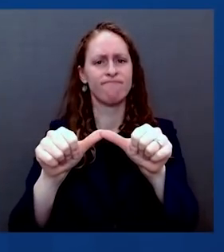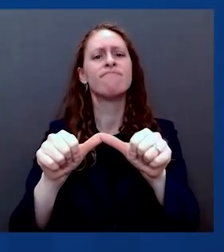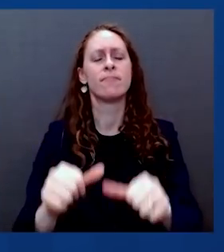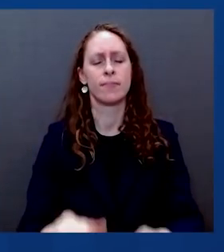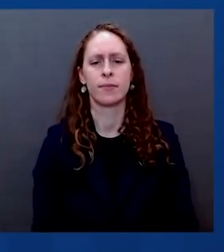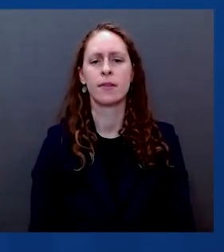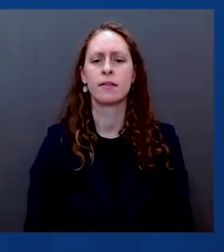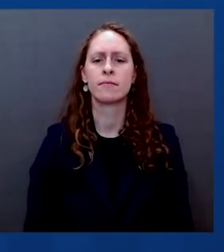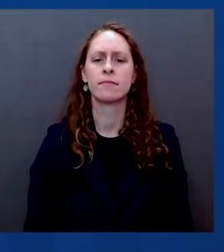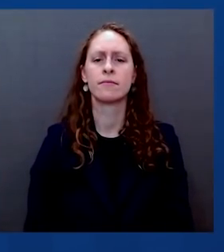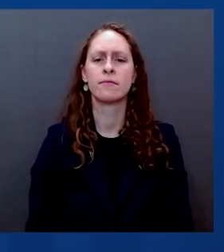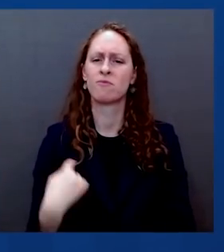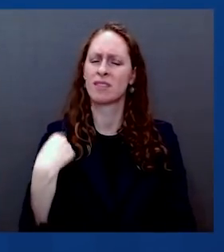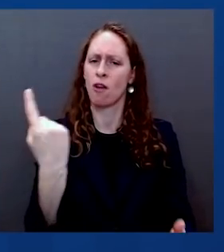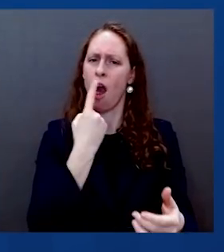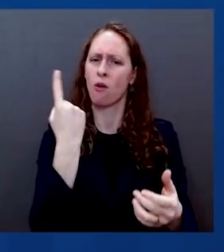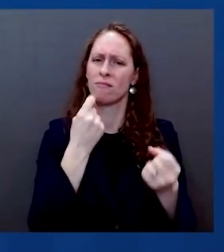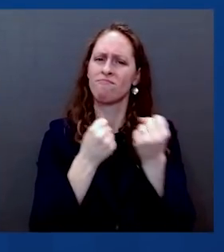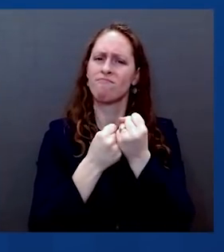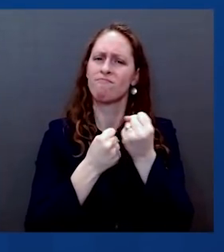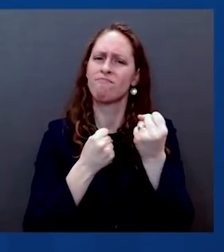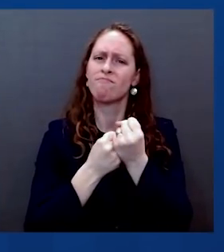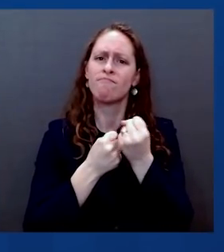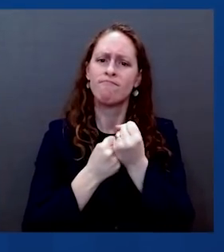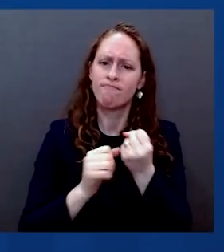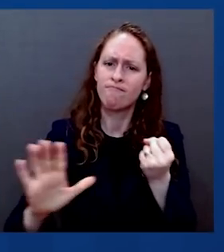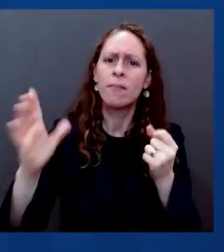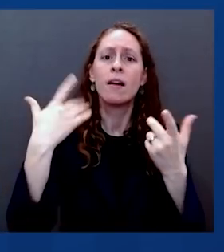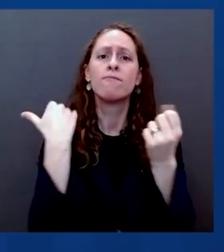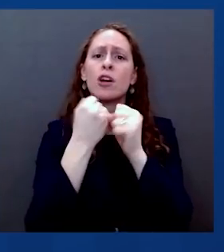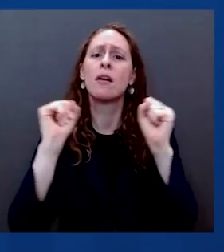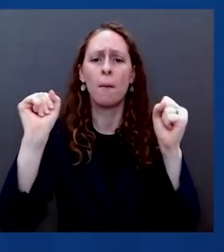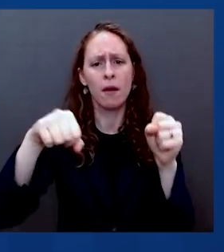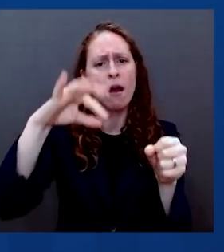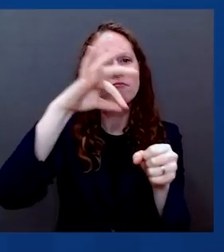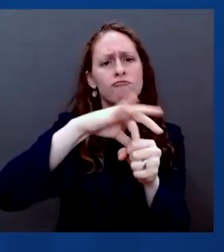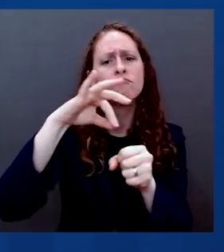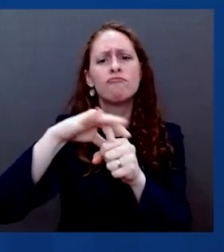and we safeguarded our democracy for them and their children.